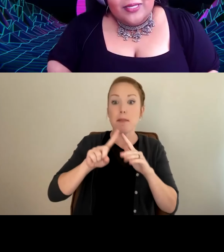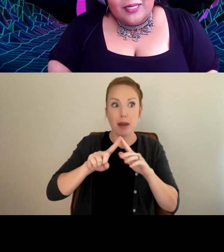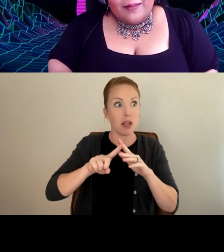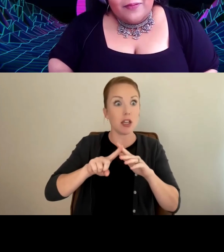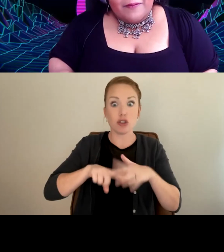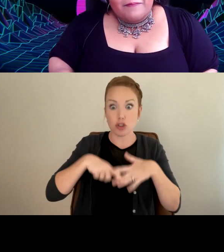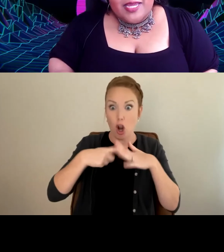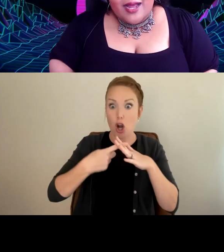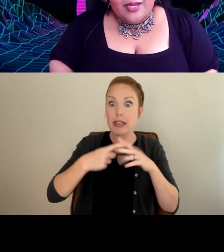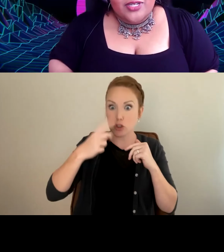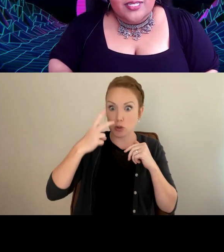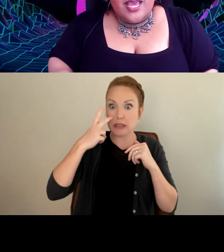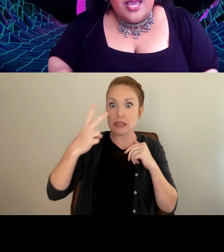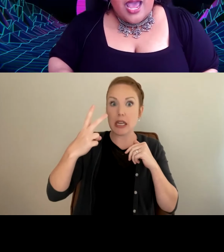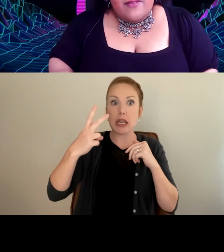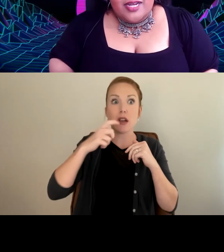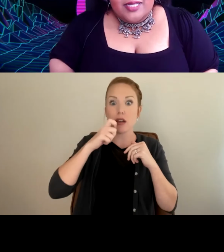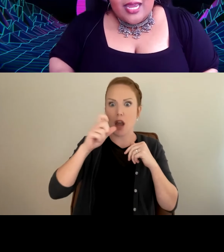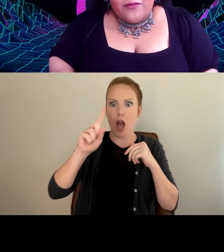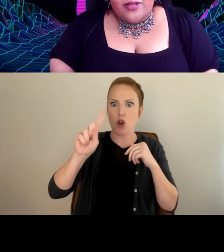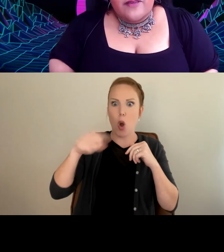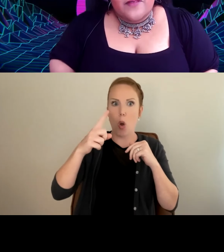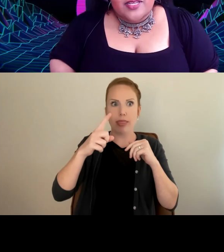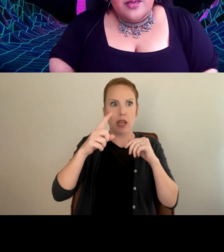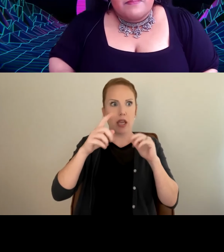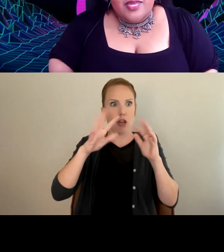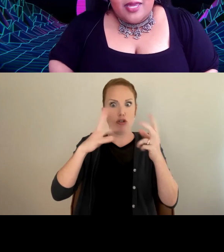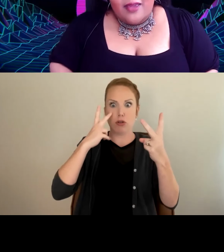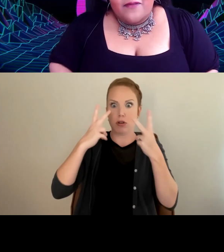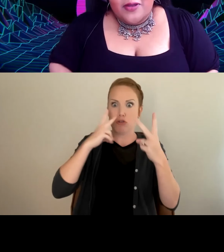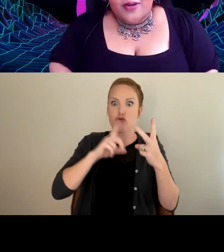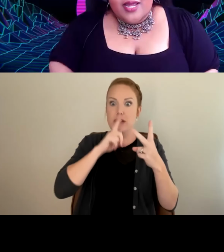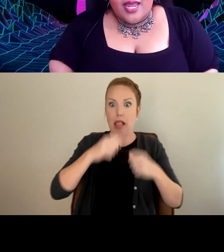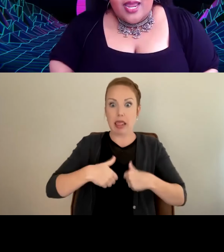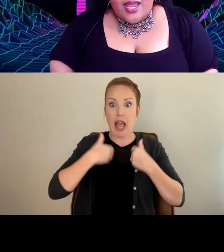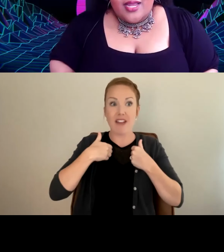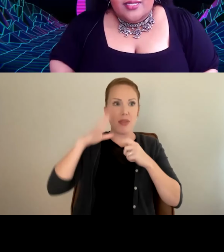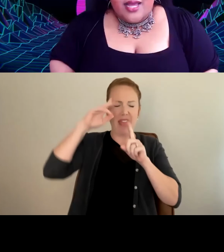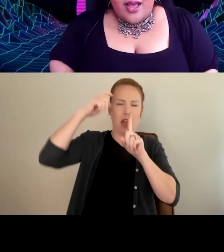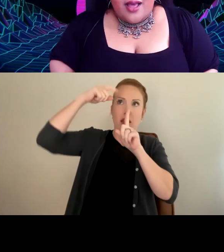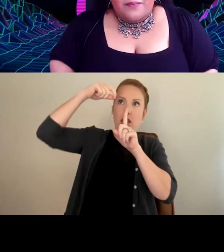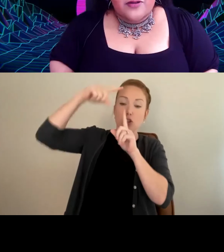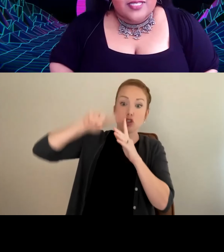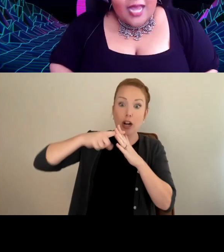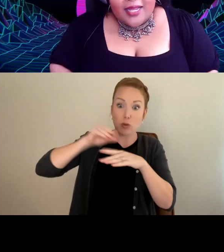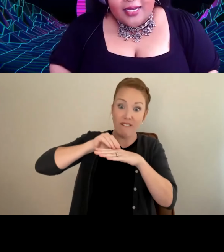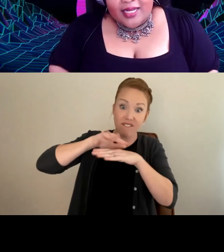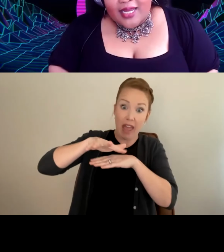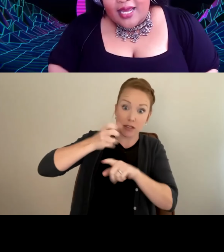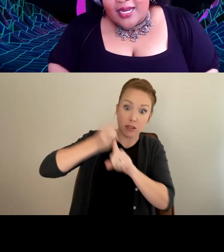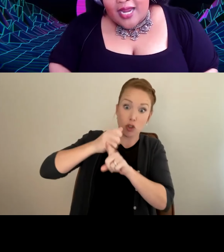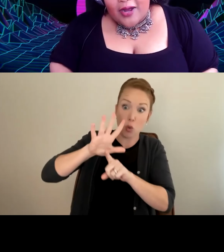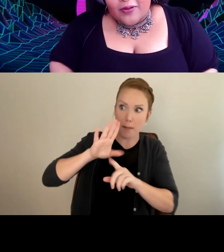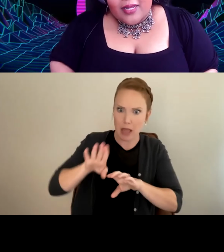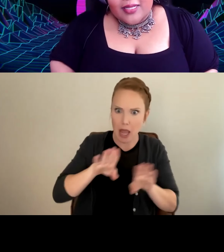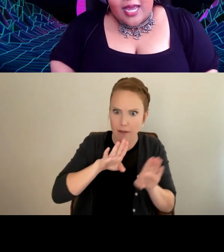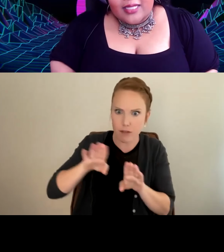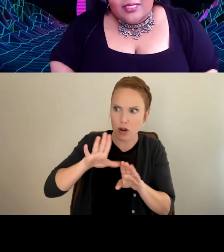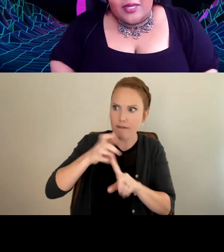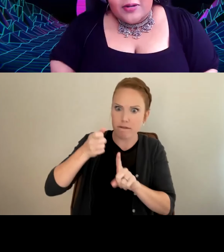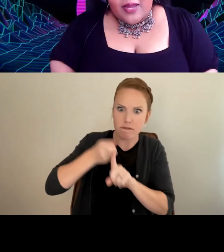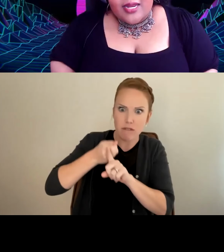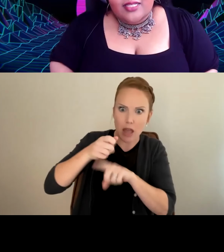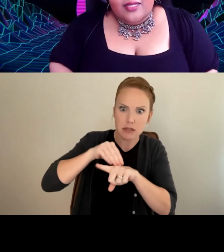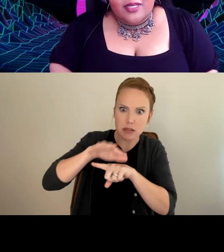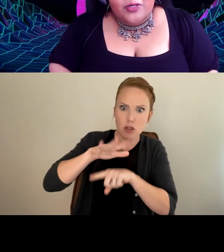seep beyond just advertising and really affect behavior and personality. That's something to